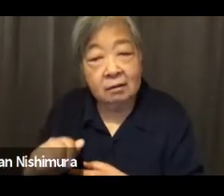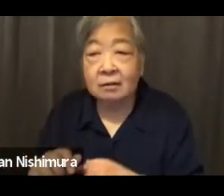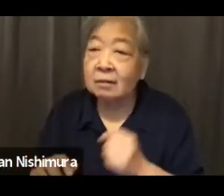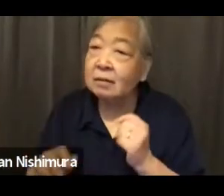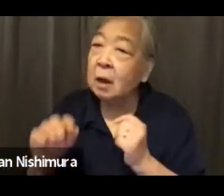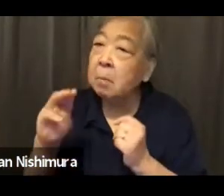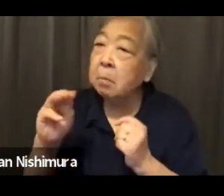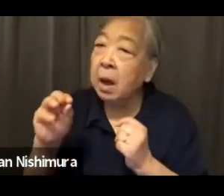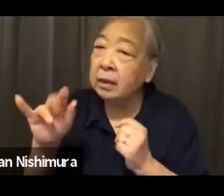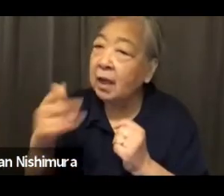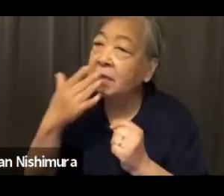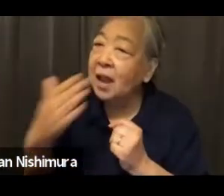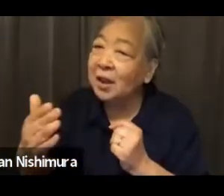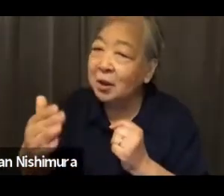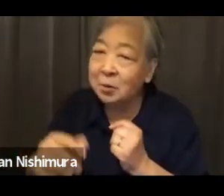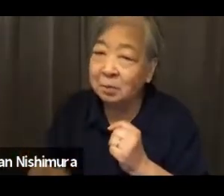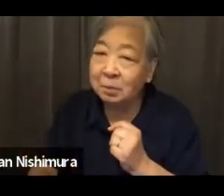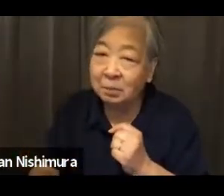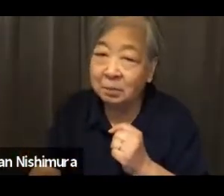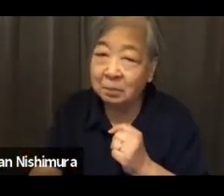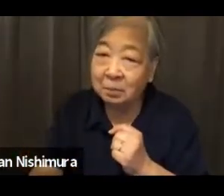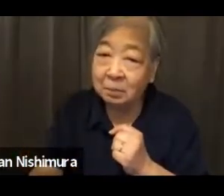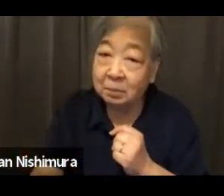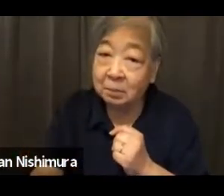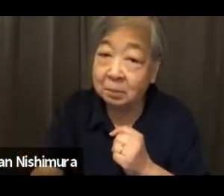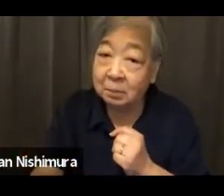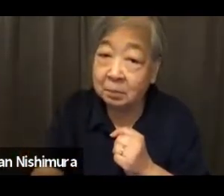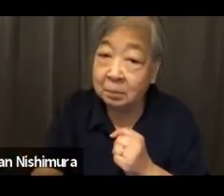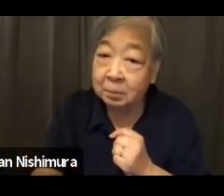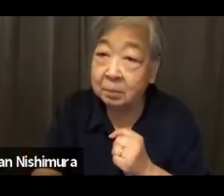Thank you so much, Sue. Hello, everyone.